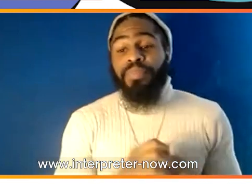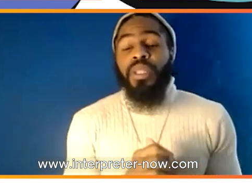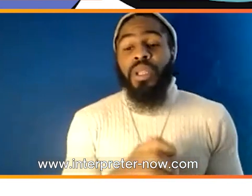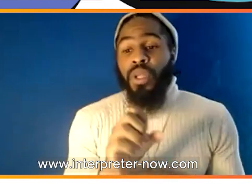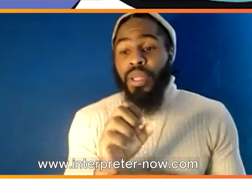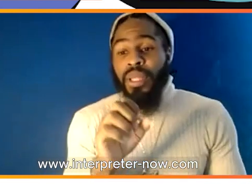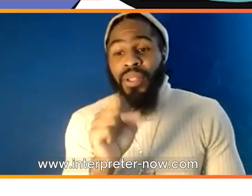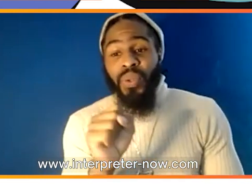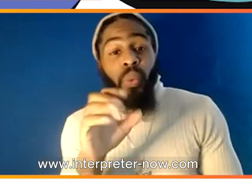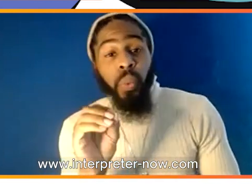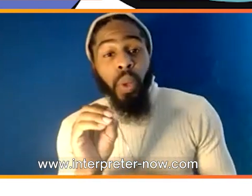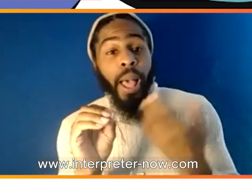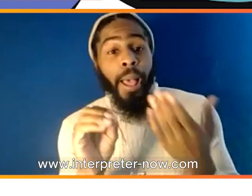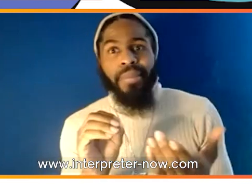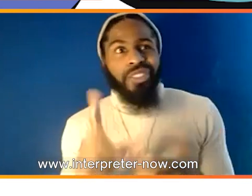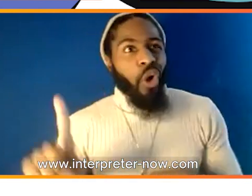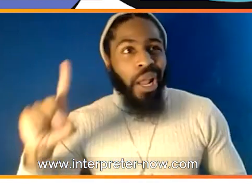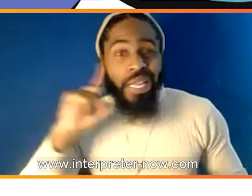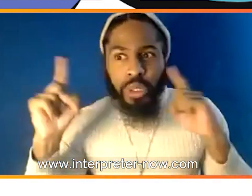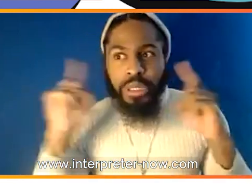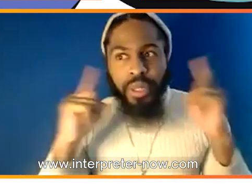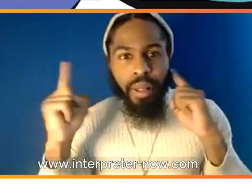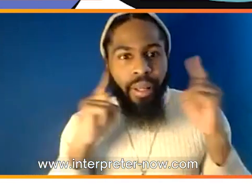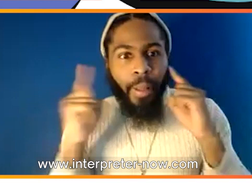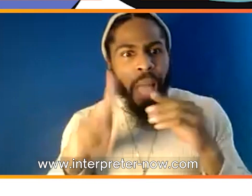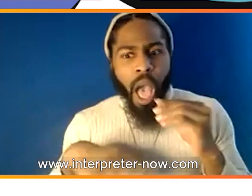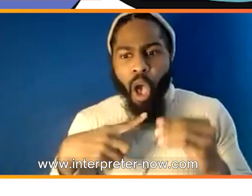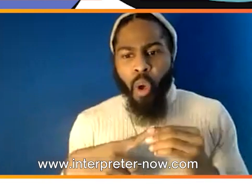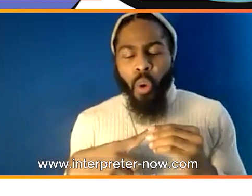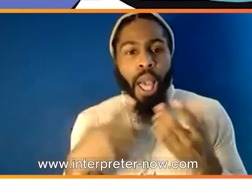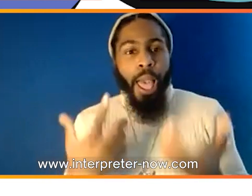team. So through the grapevine, there's a couple phone calls with Kim and her team.